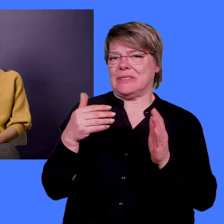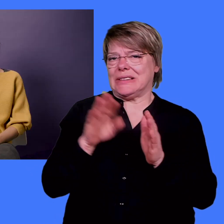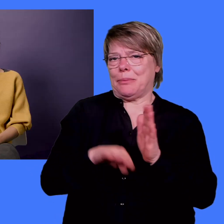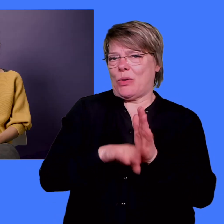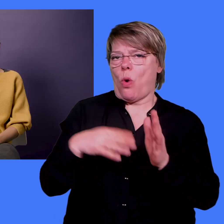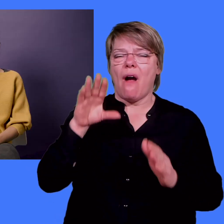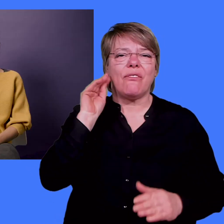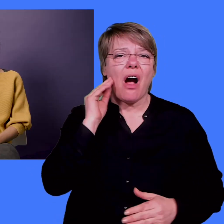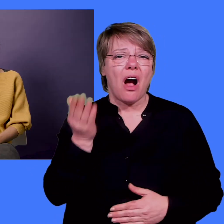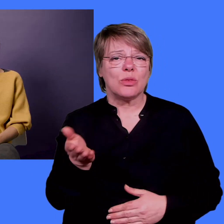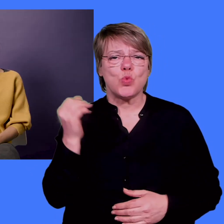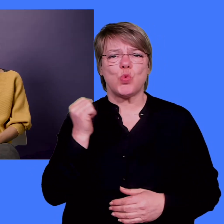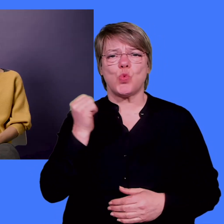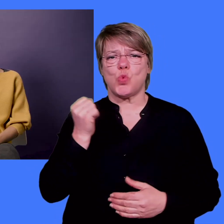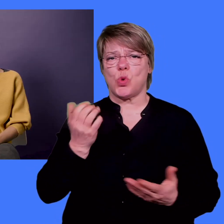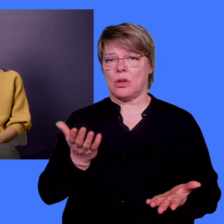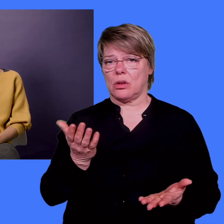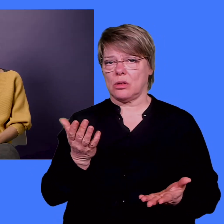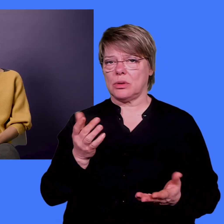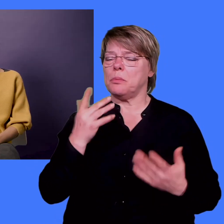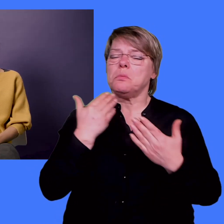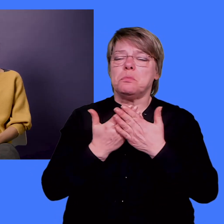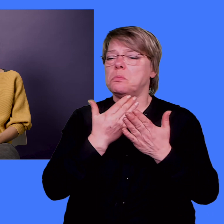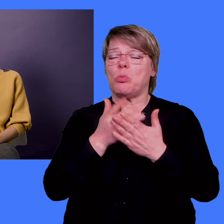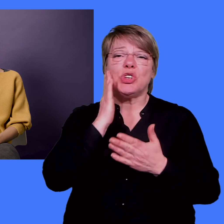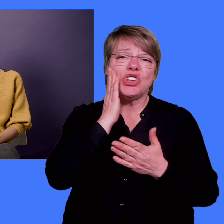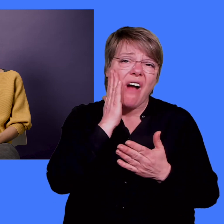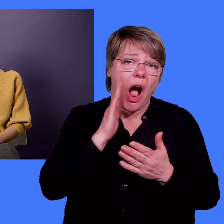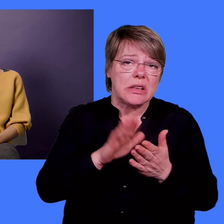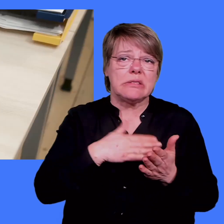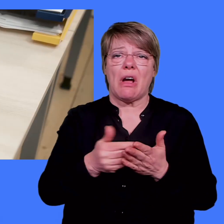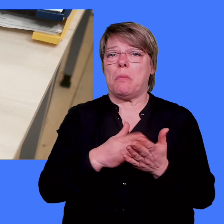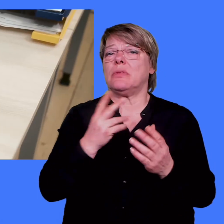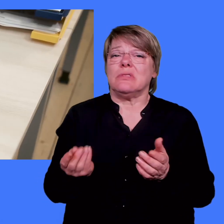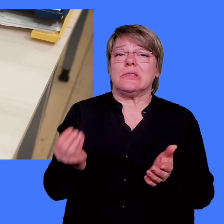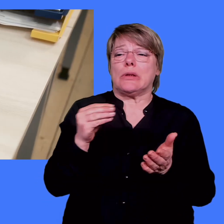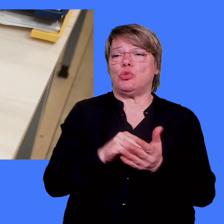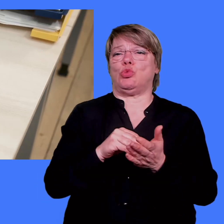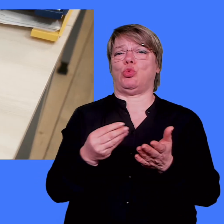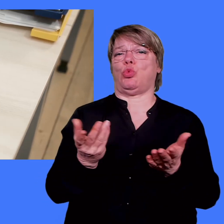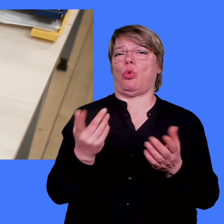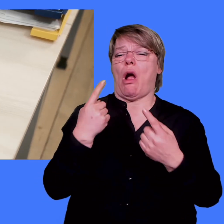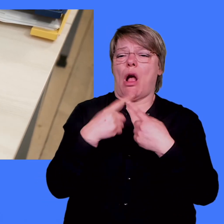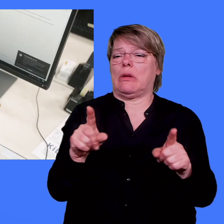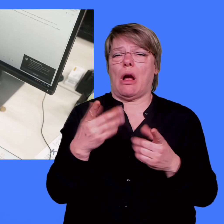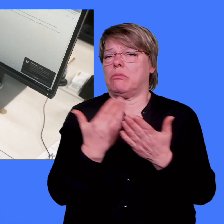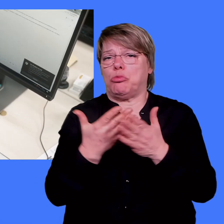that children suffer from multiple discrimination which means because of a particular feature like racial discrimination